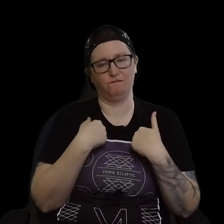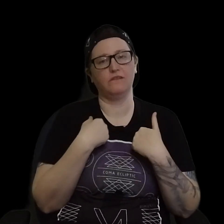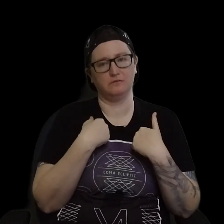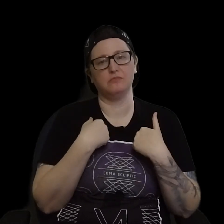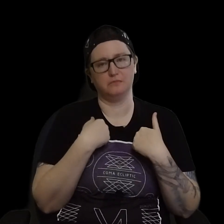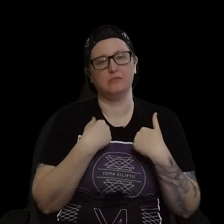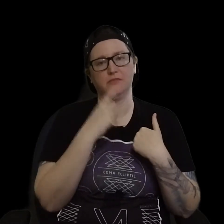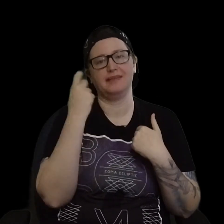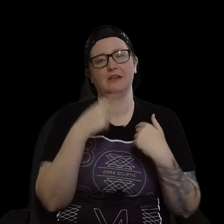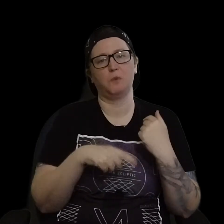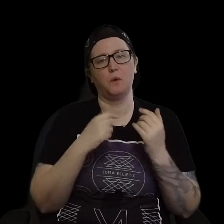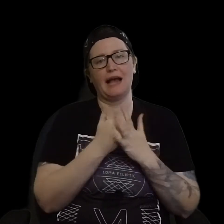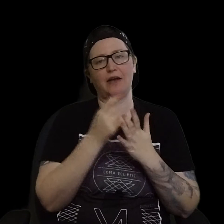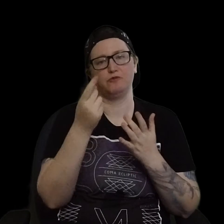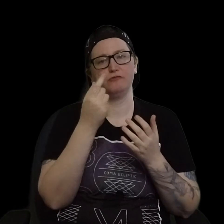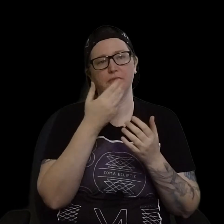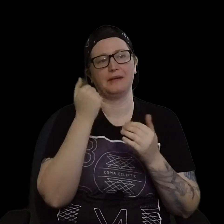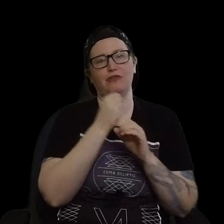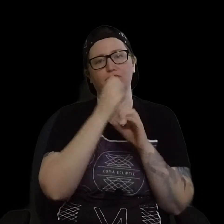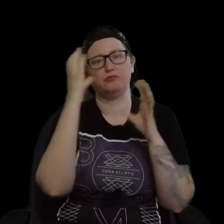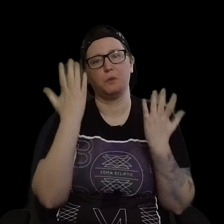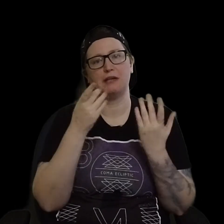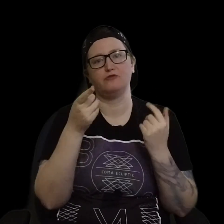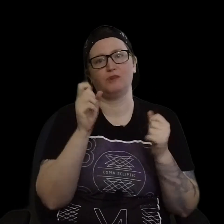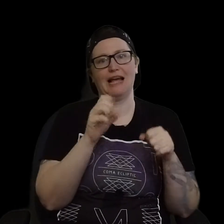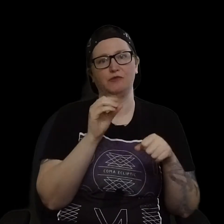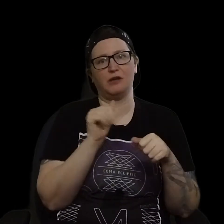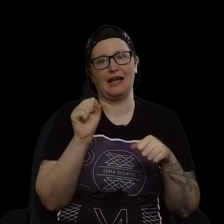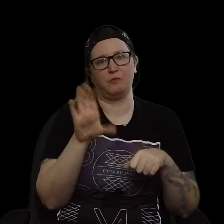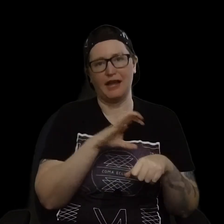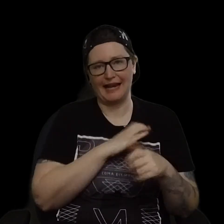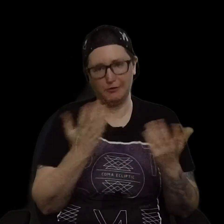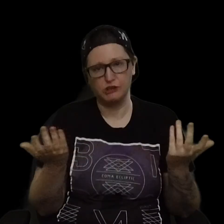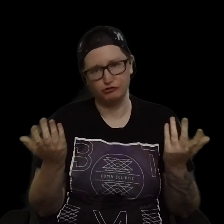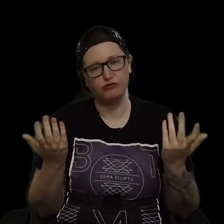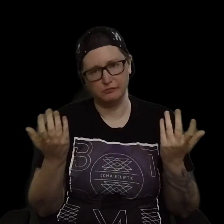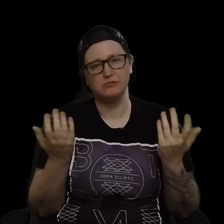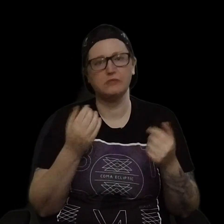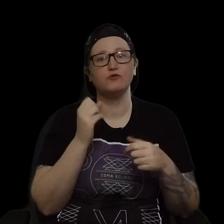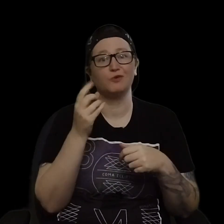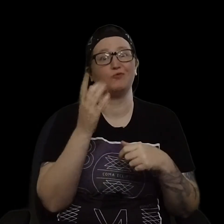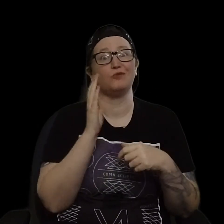the equipment the characters can have so it kind of gives you a better idea of what you can do